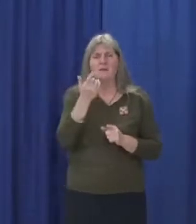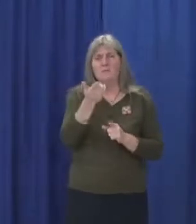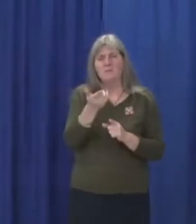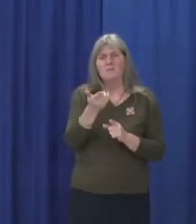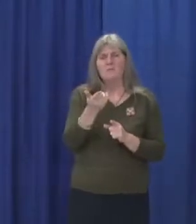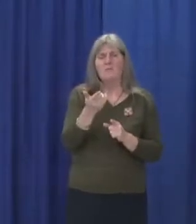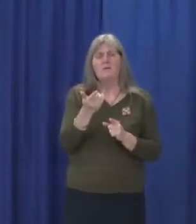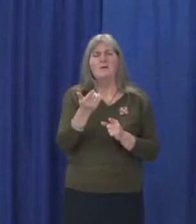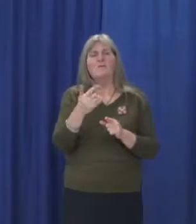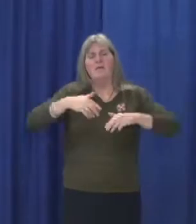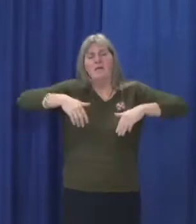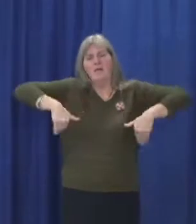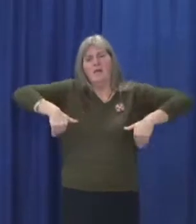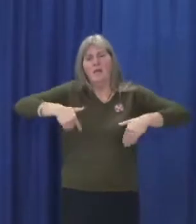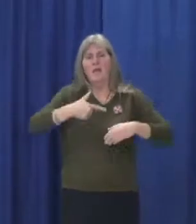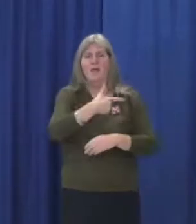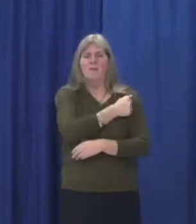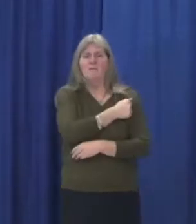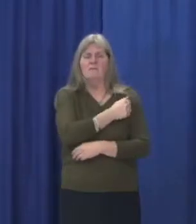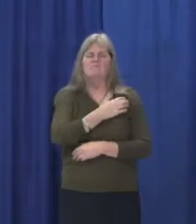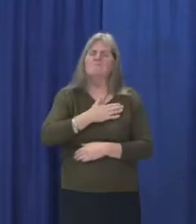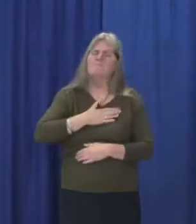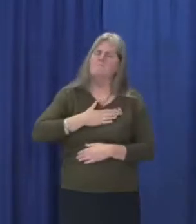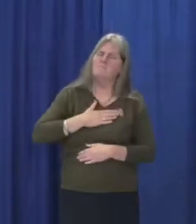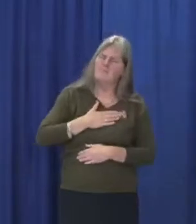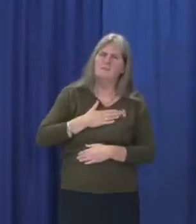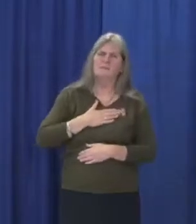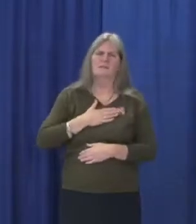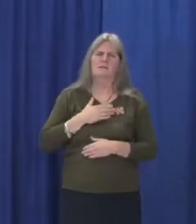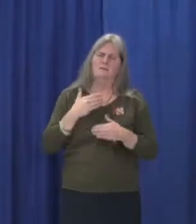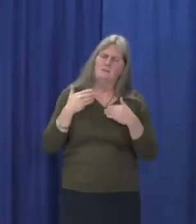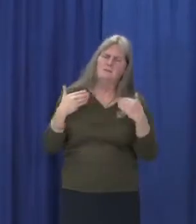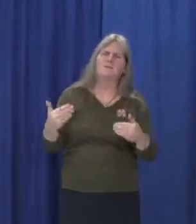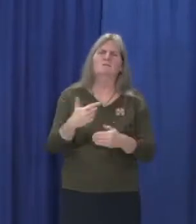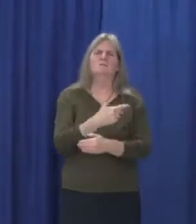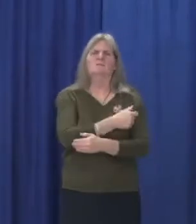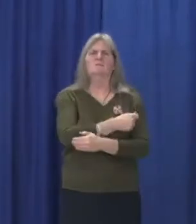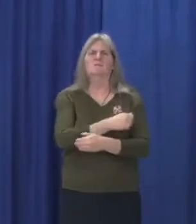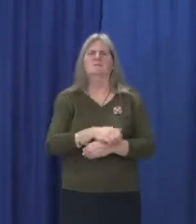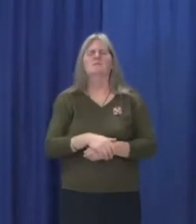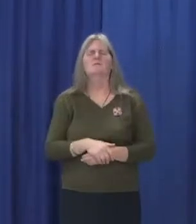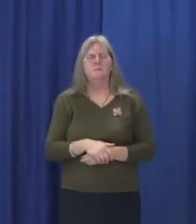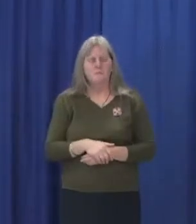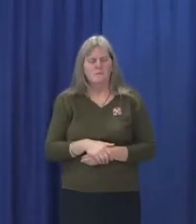If you have not already been immunized I implore you to get your shot.